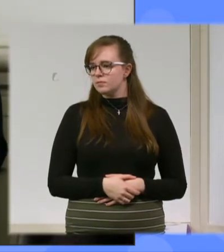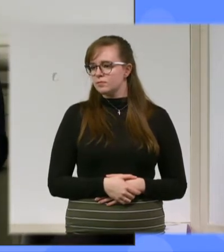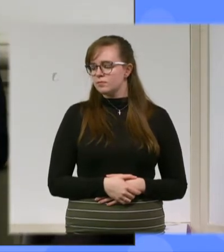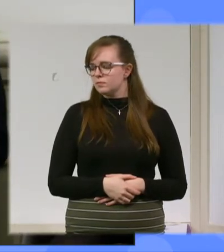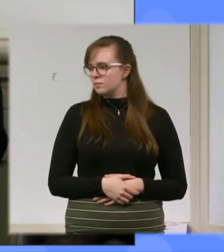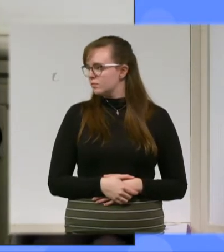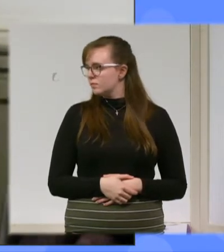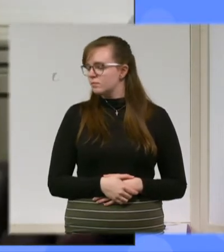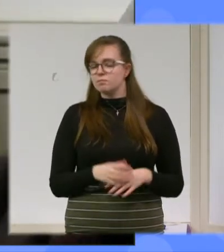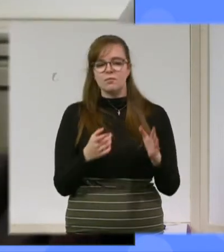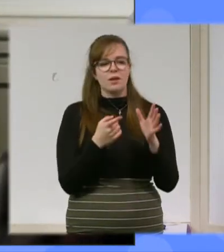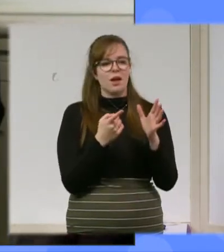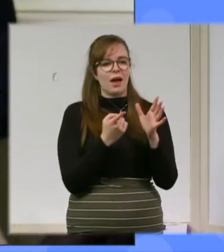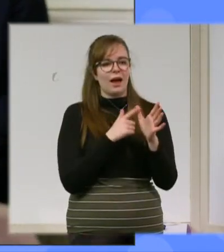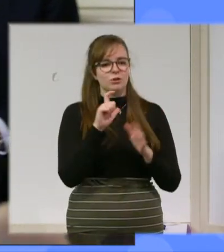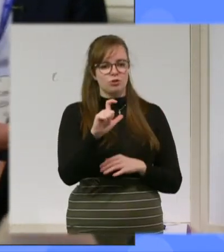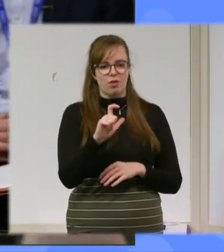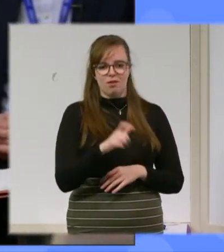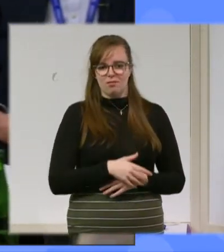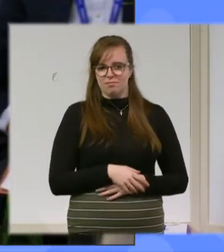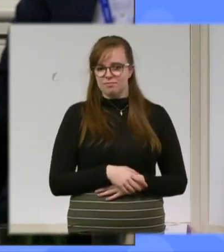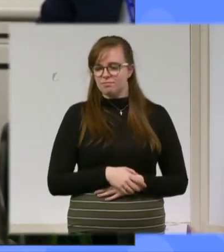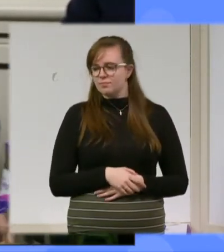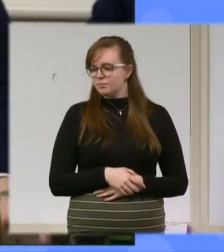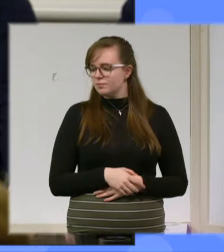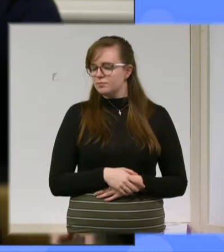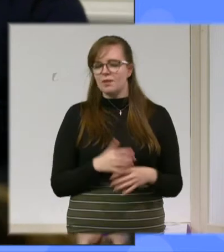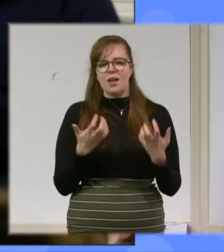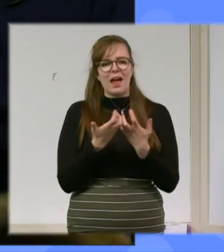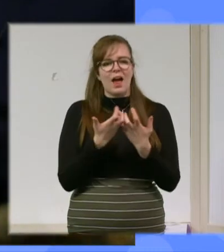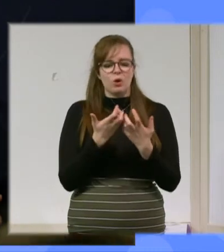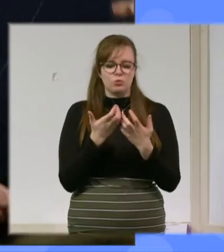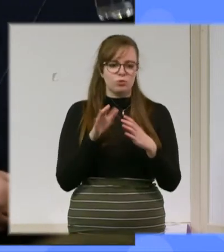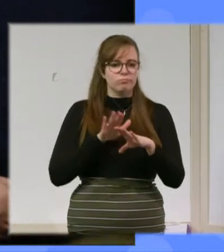Angela following on from from Jamie want to say how do you see things and